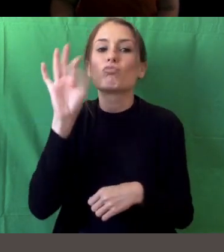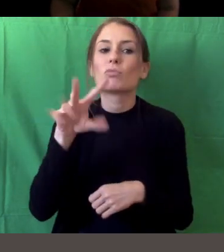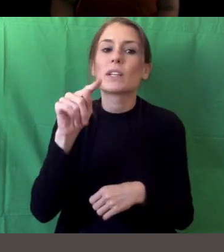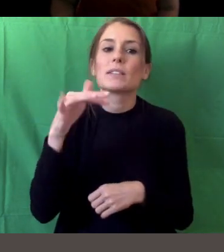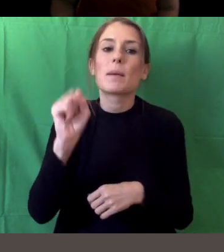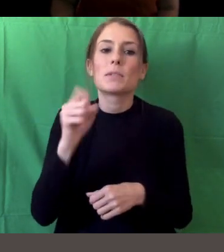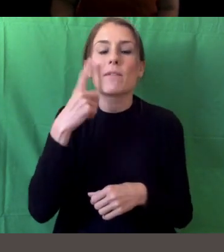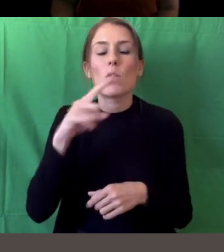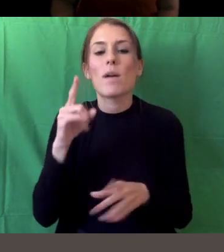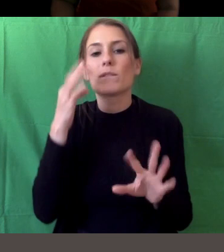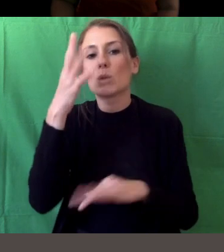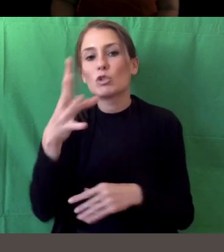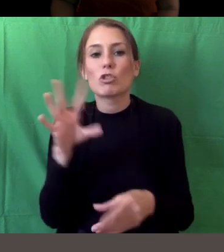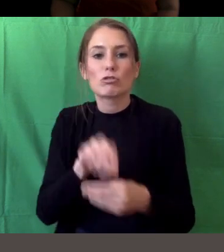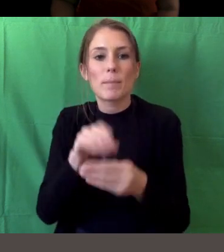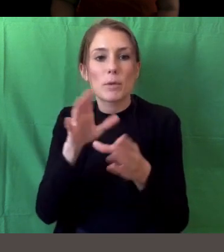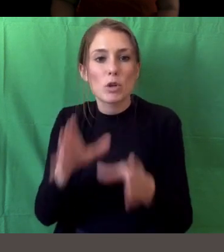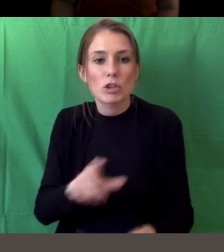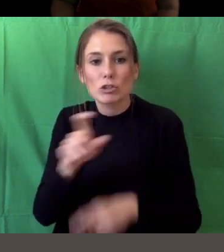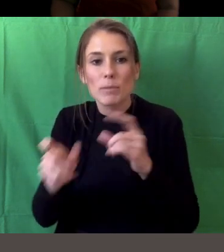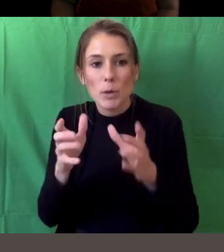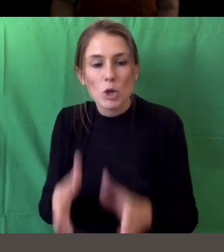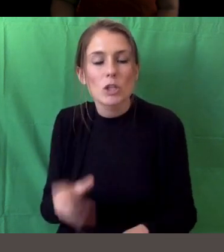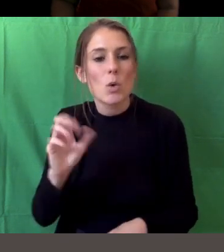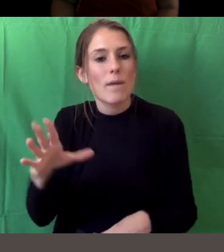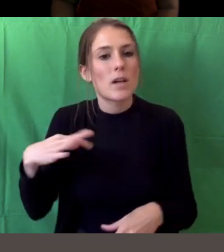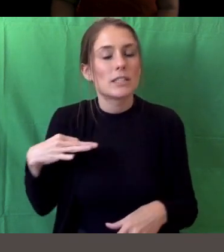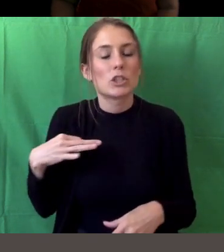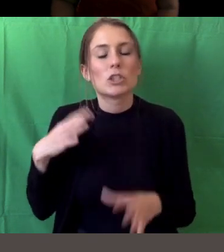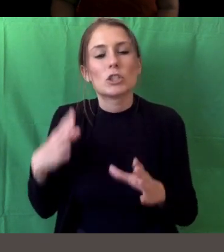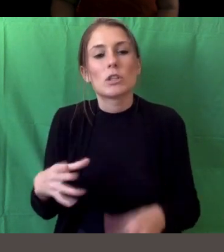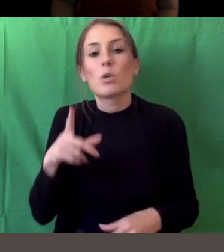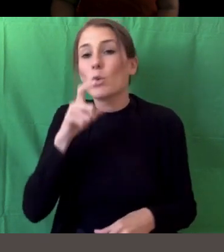So some tips for potential, you know, future contributors, volunteers is that you don't